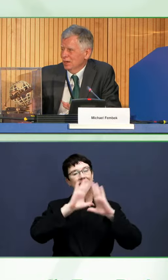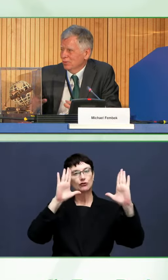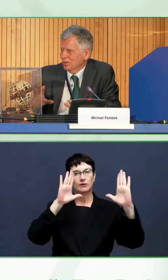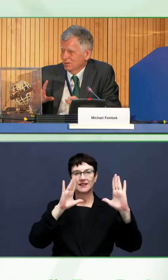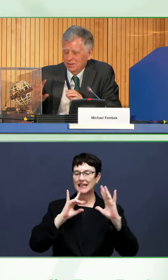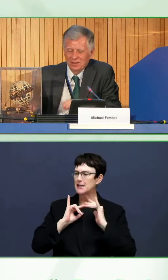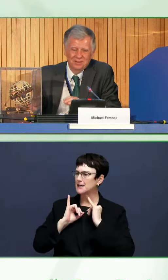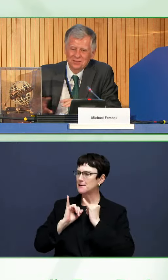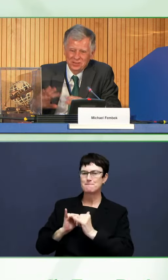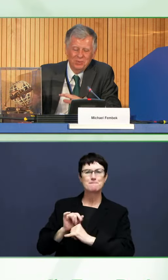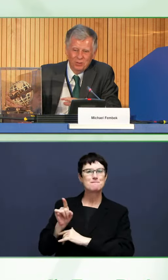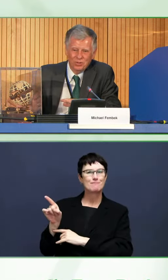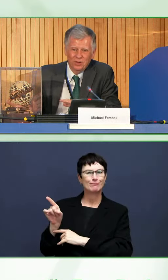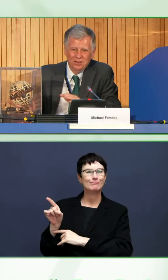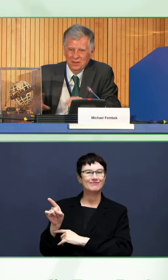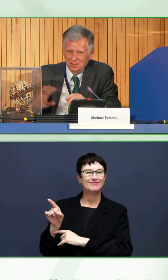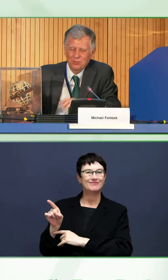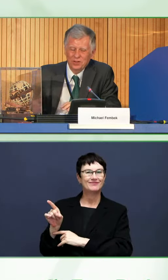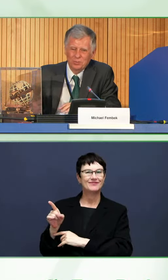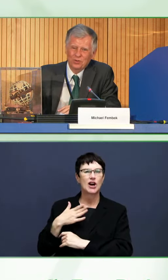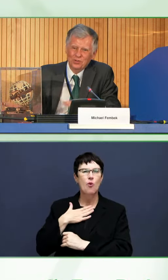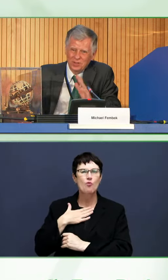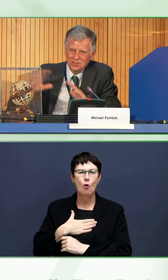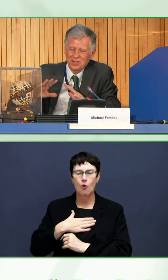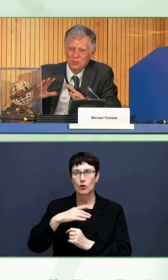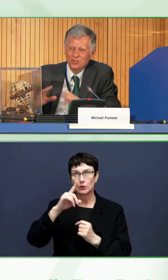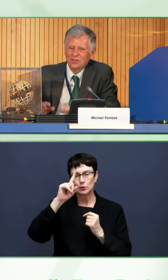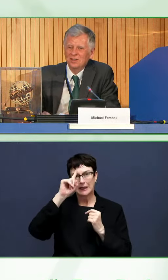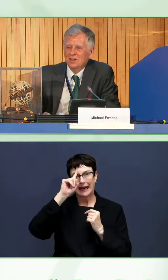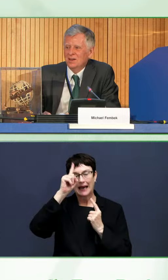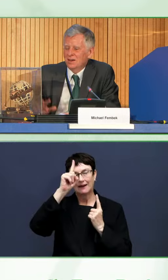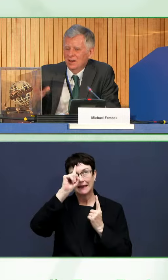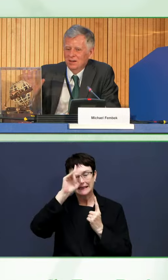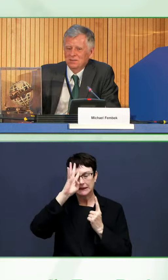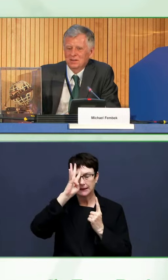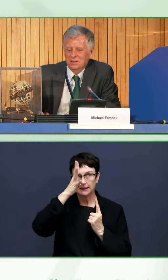We have a similar, different approach with the same ambition.